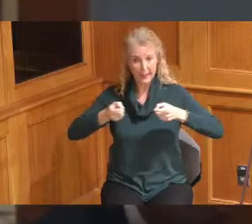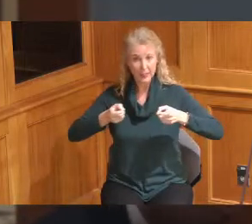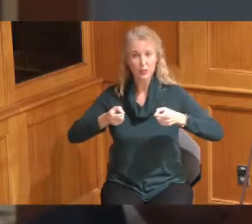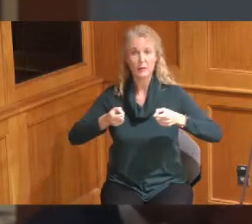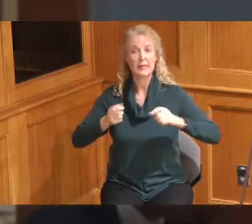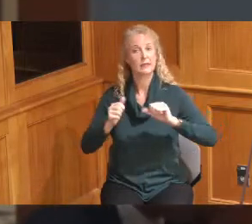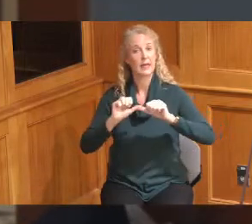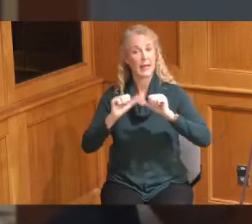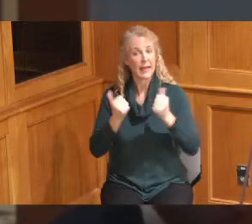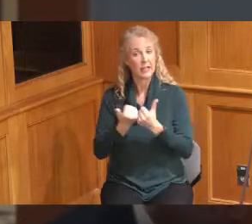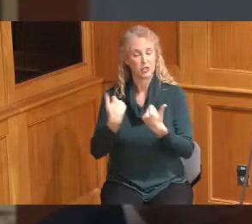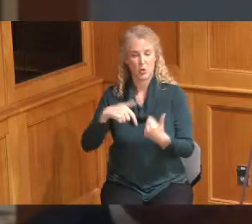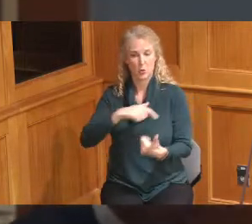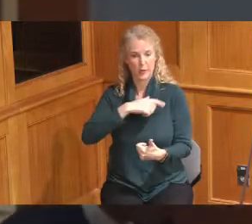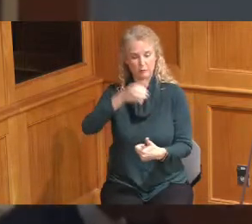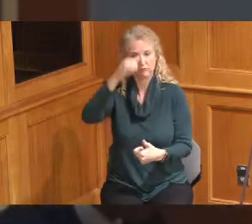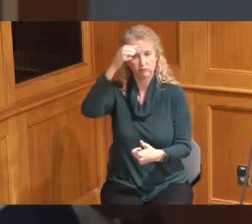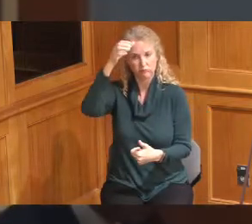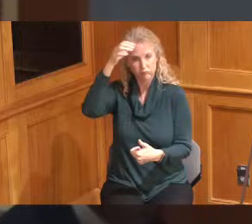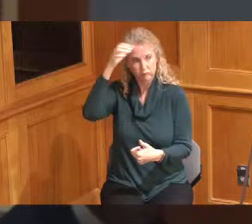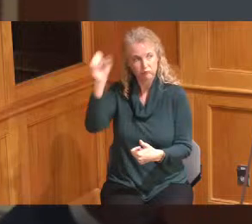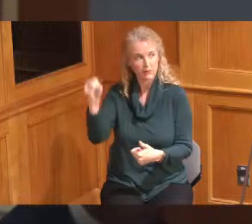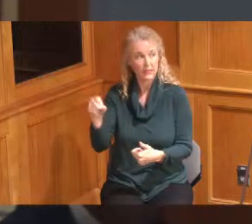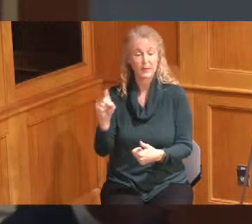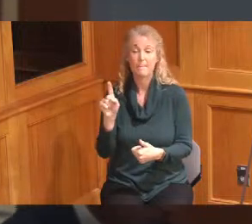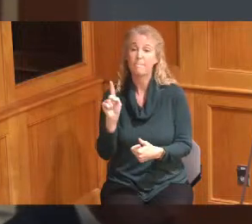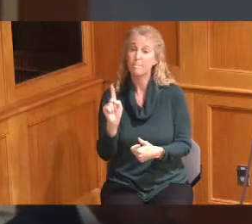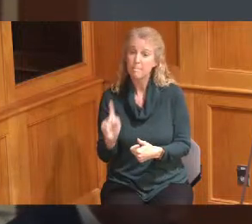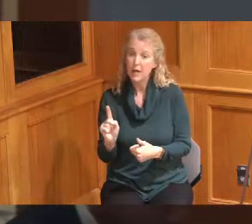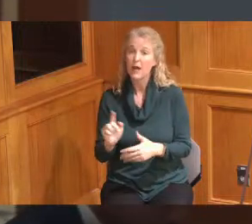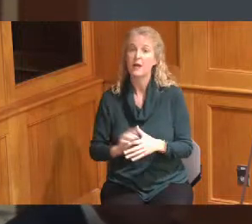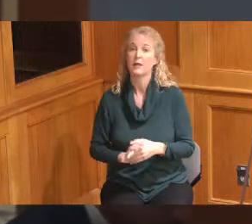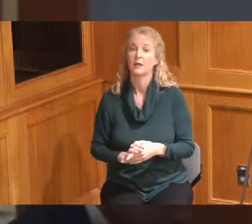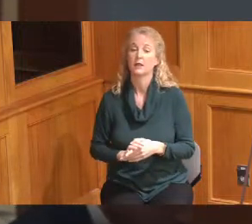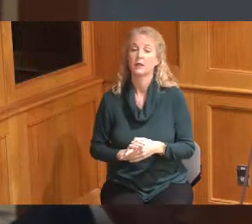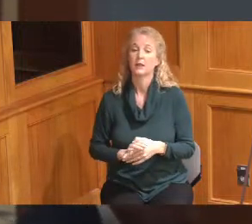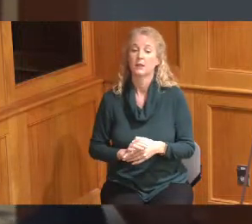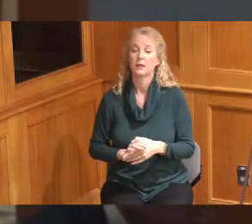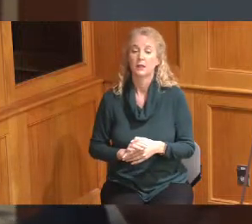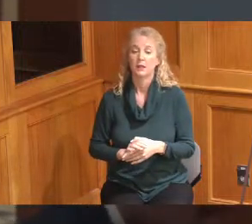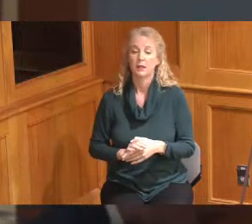the Emergency Management Field but I like to say it's a sort of a it's a sort of a whole village